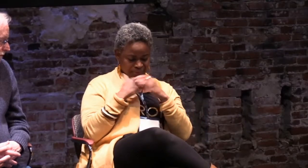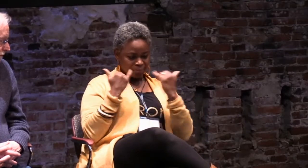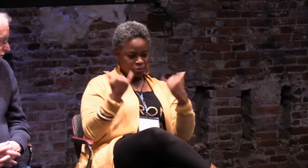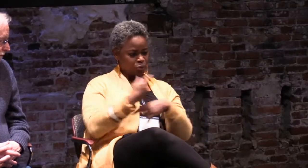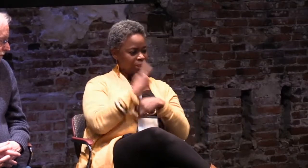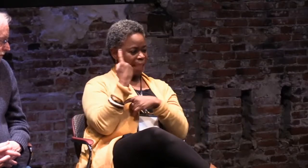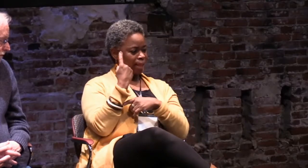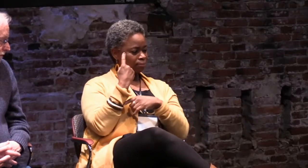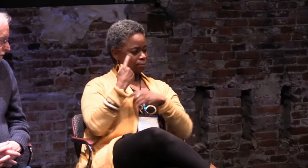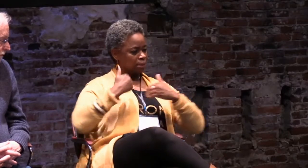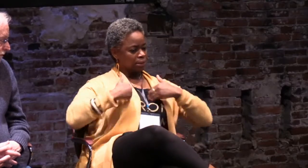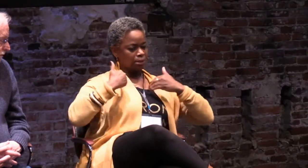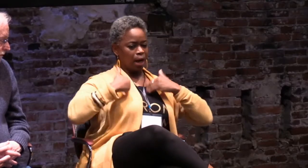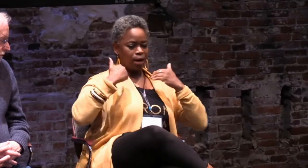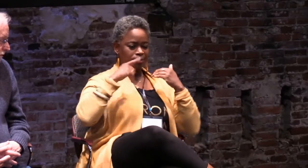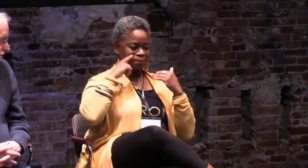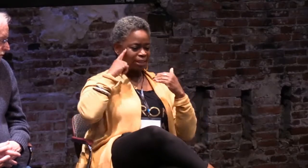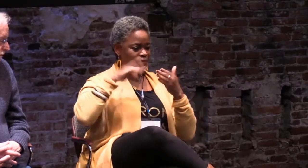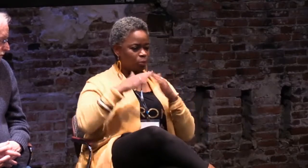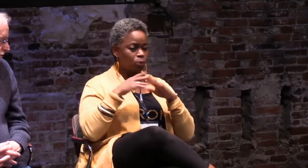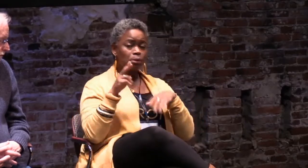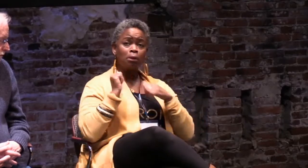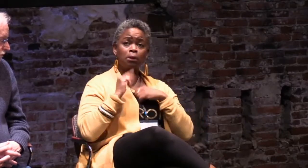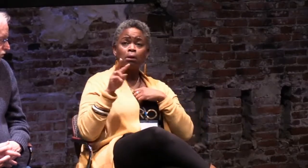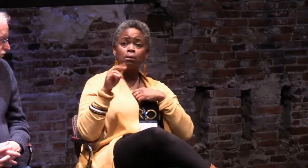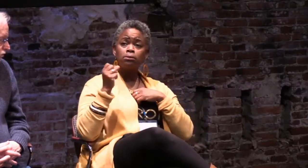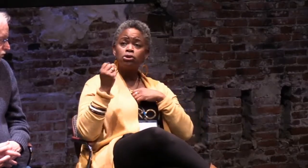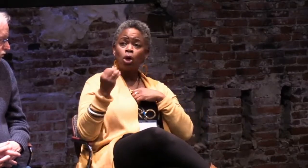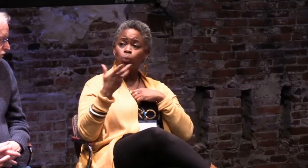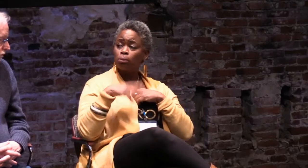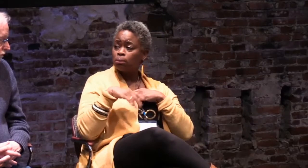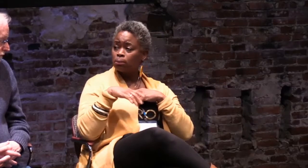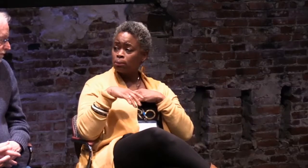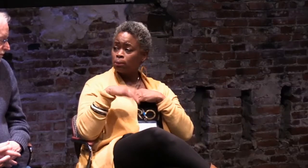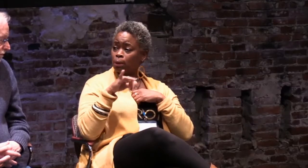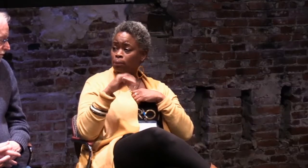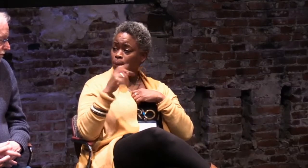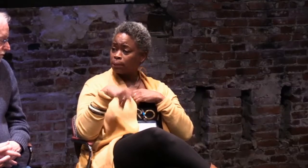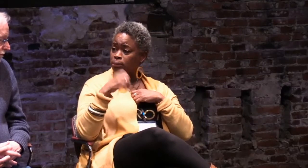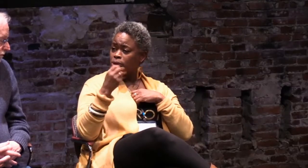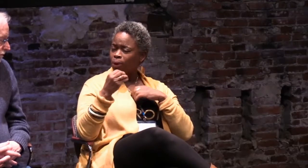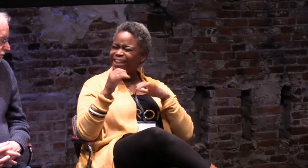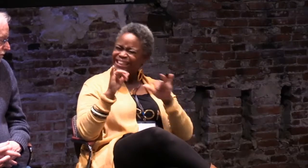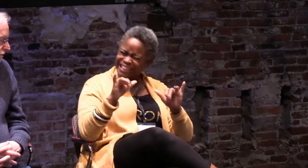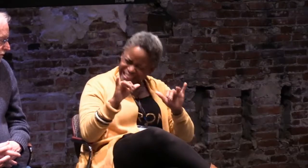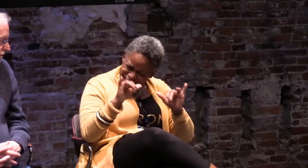Now, I look at things in the context of today in the deaf community, it's kinda meh.